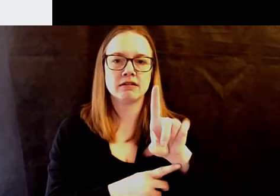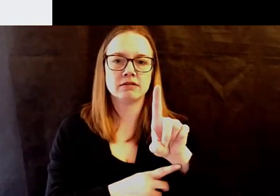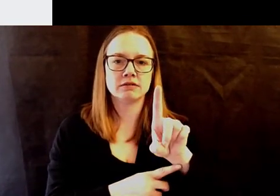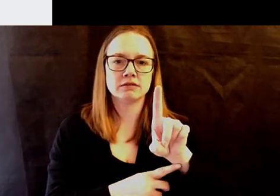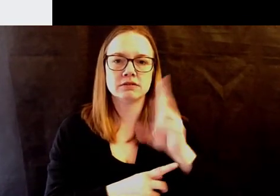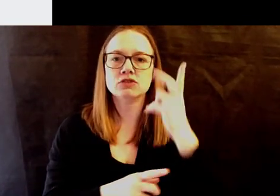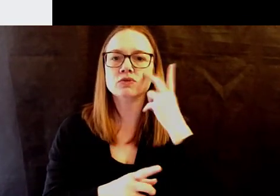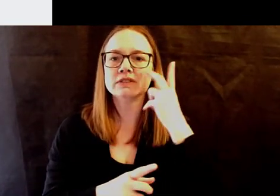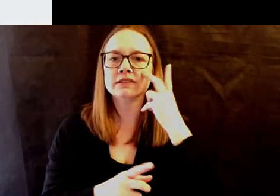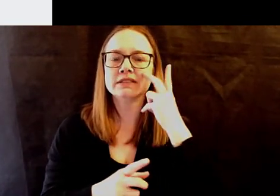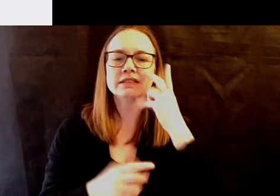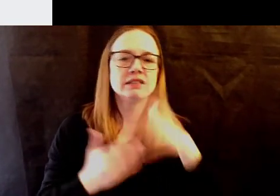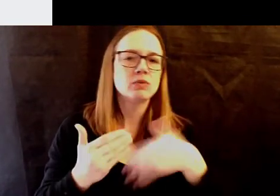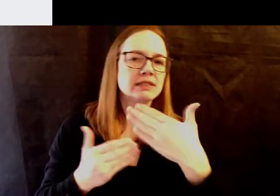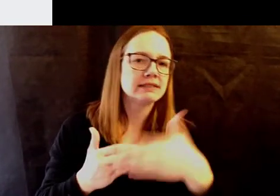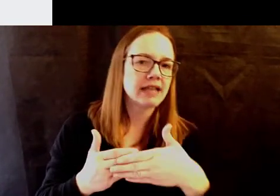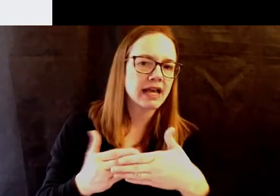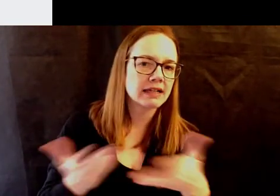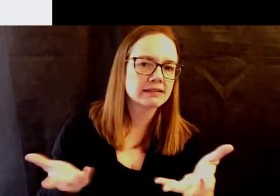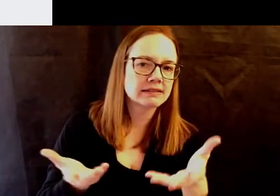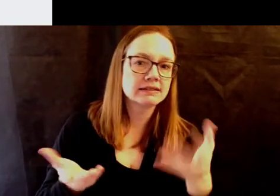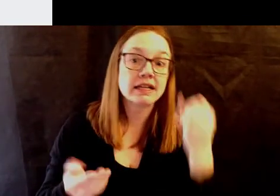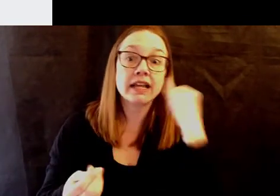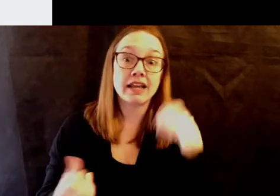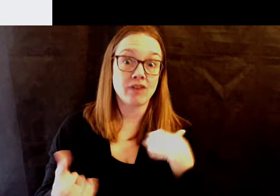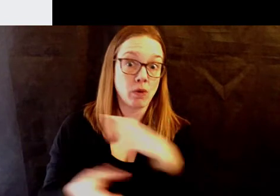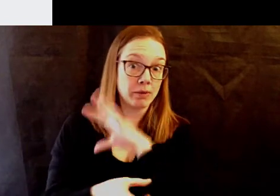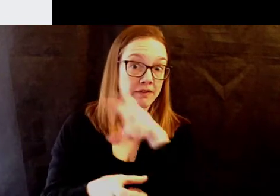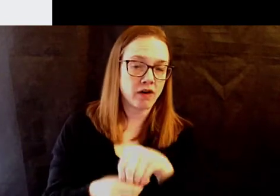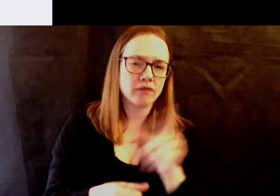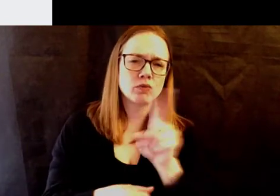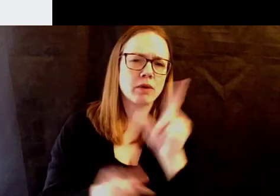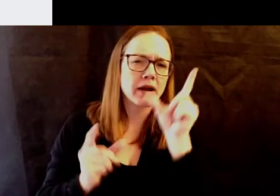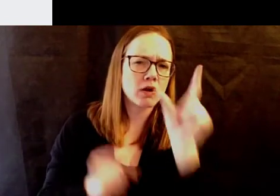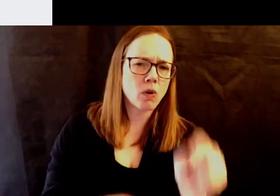Things like that. If it's possible, I can take a couple minutes